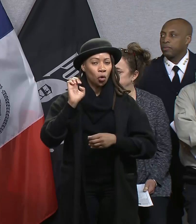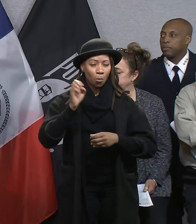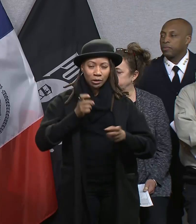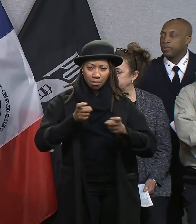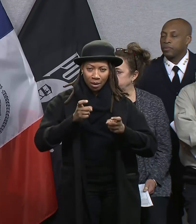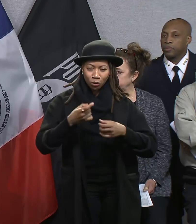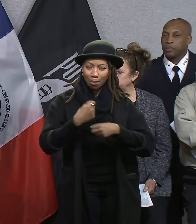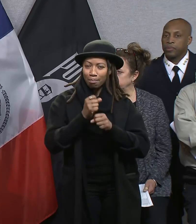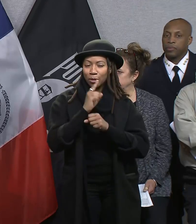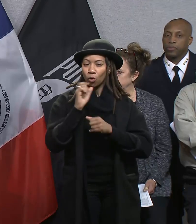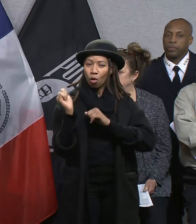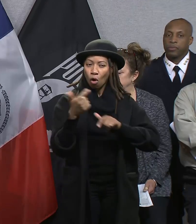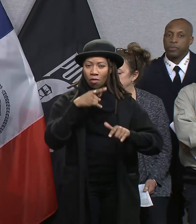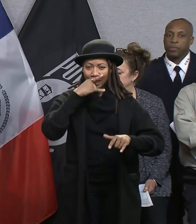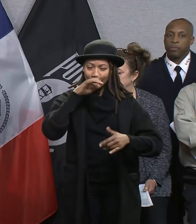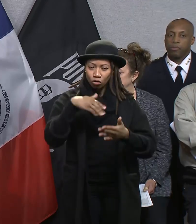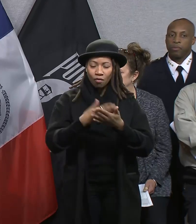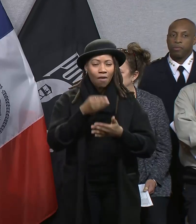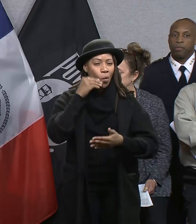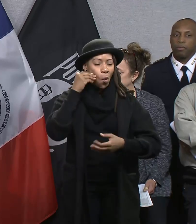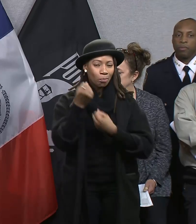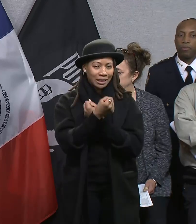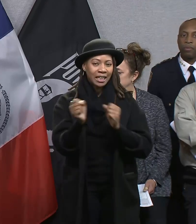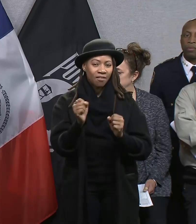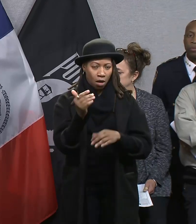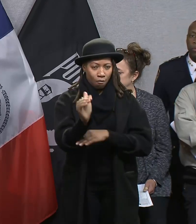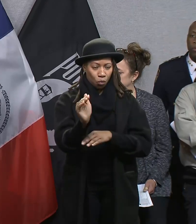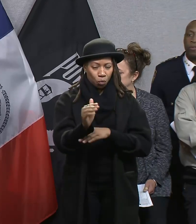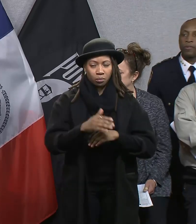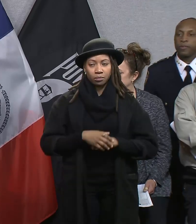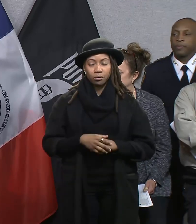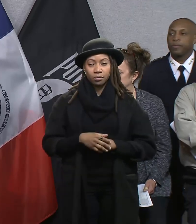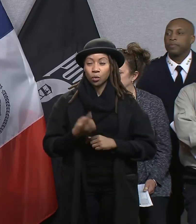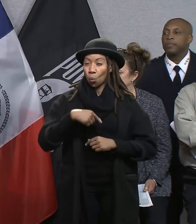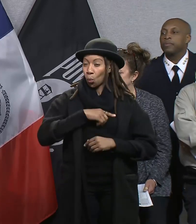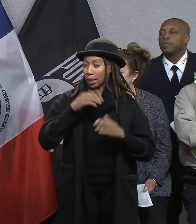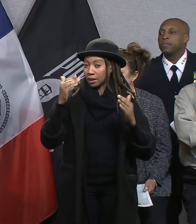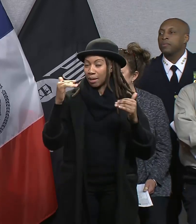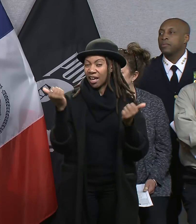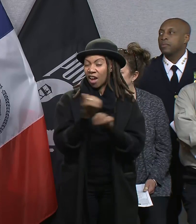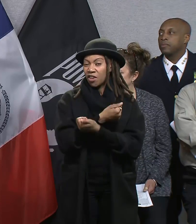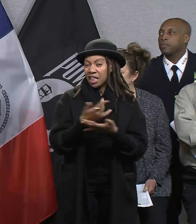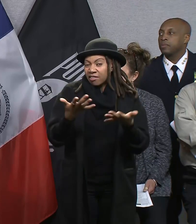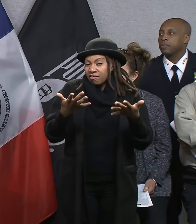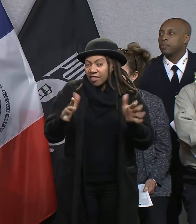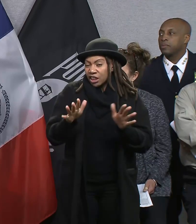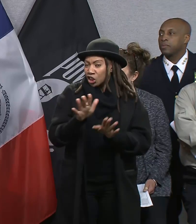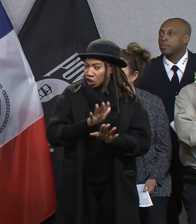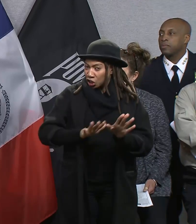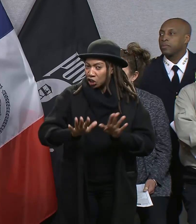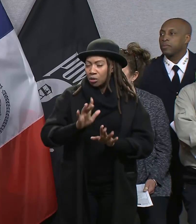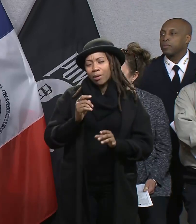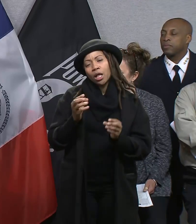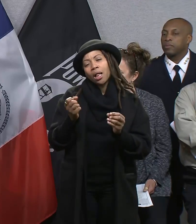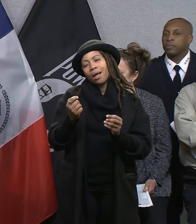PARENTS CALLING ABOUT SCHOOL BUSES. AND DOE IS WORKING CLOSE WITH FFOICE OF EMERGENCY MANAGEMENT O T MAKE SURE WE GET